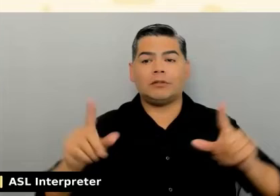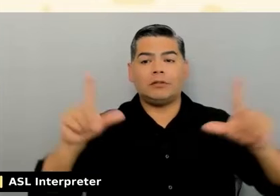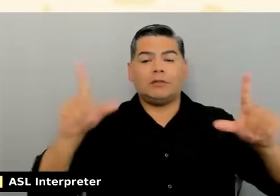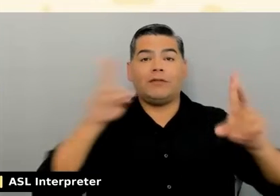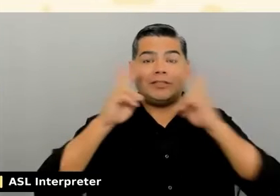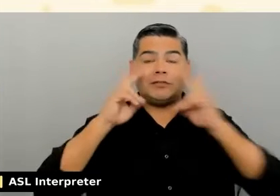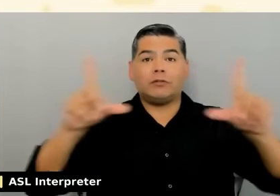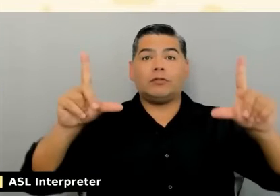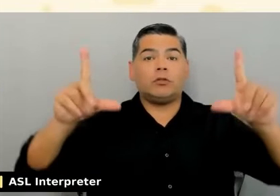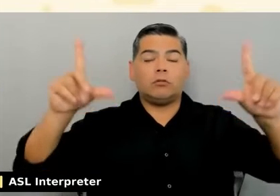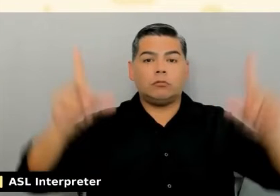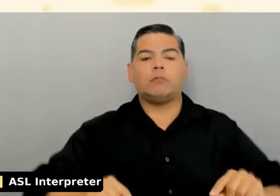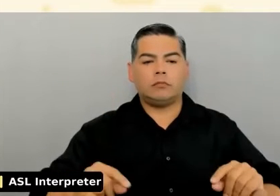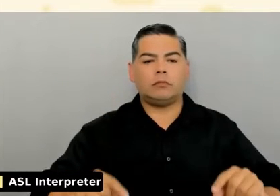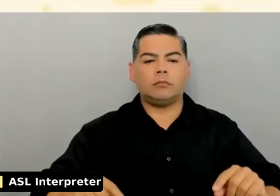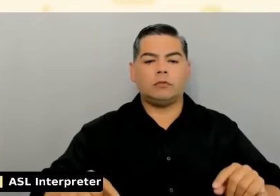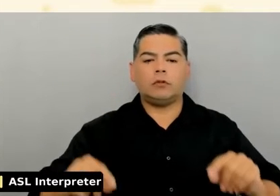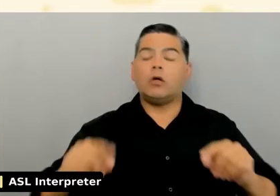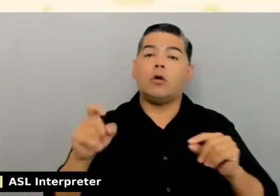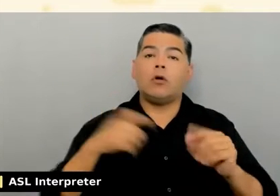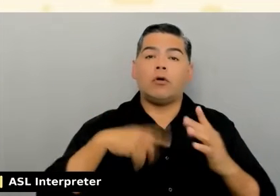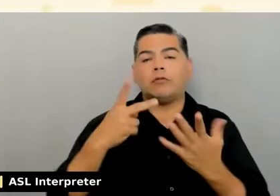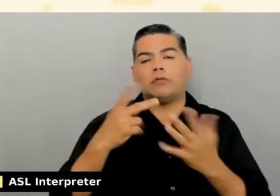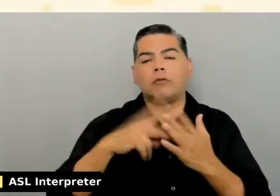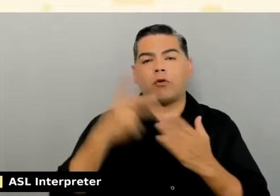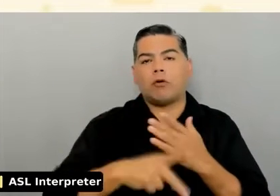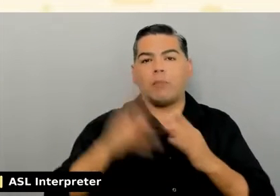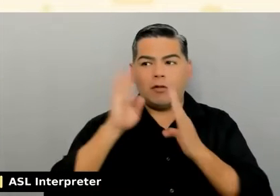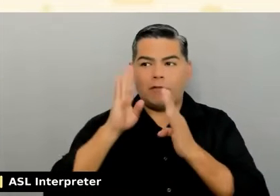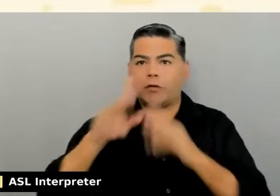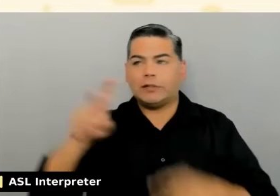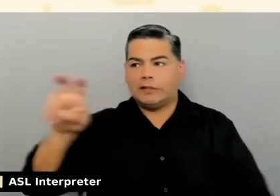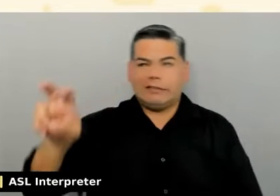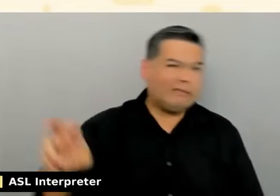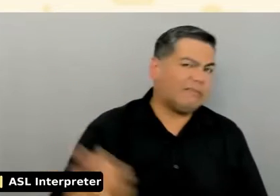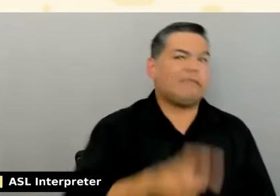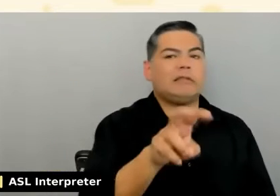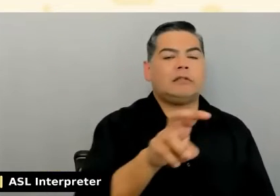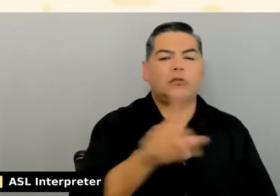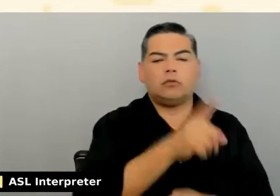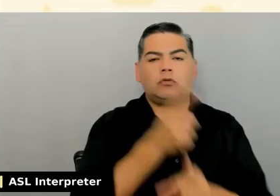but programmatically, the focus does not move to the respective section.